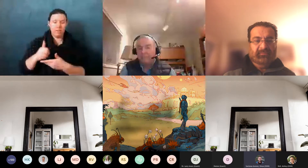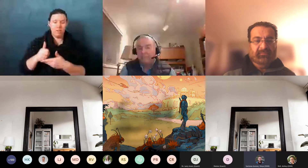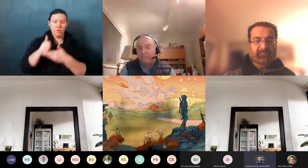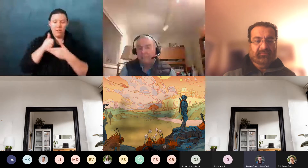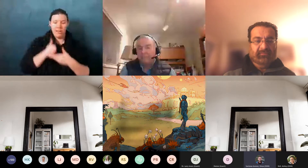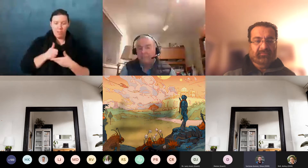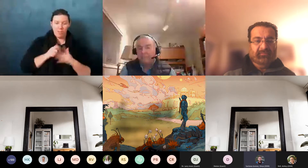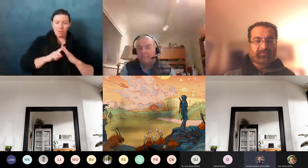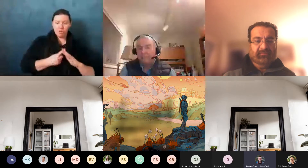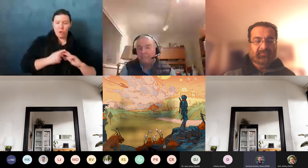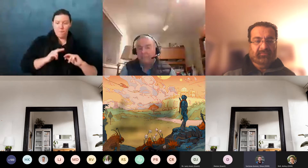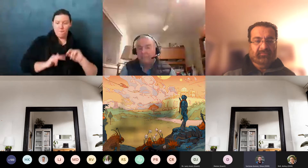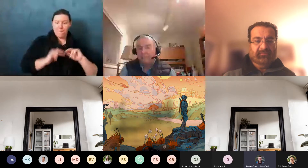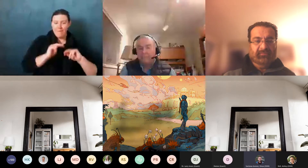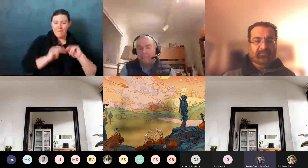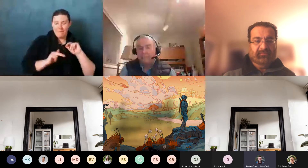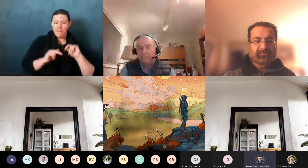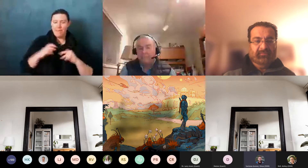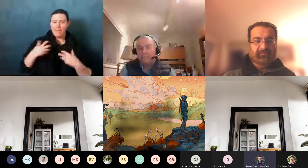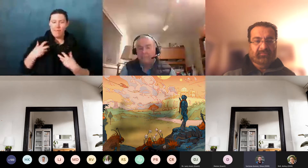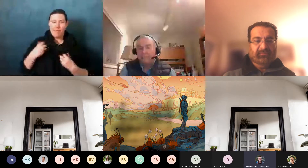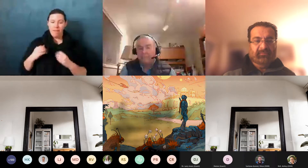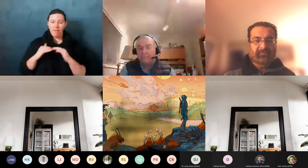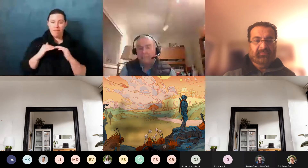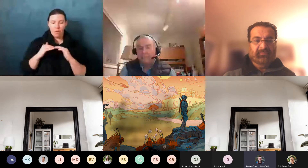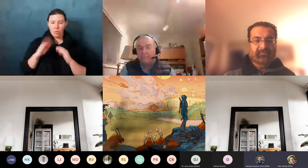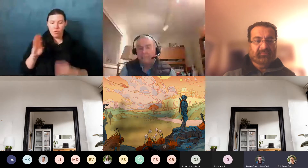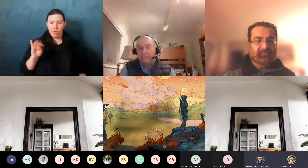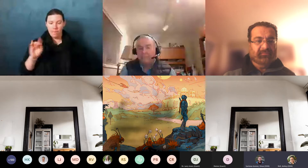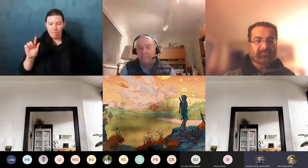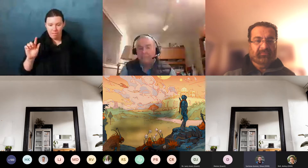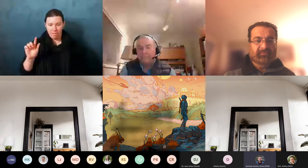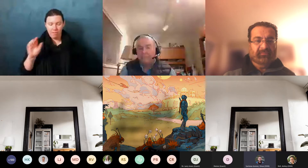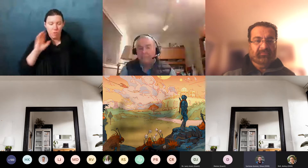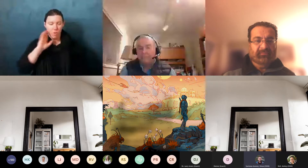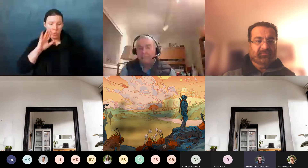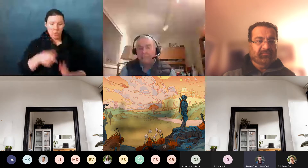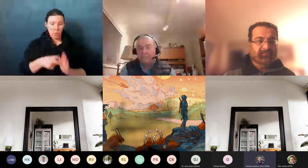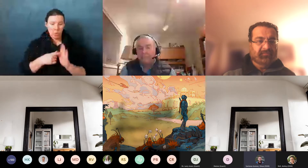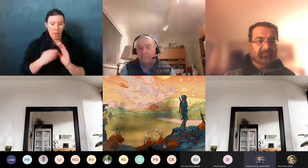which would require some additional training for healthcare professionals.